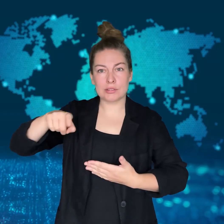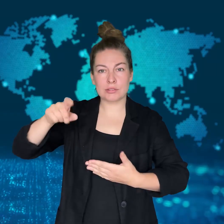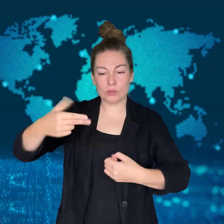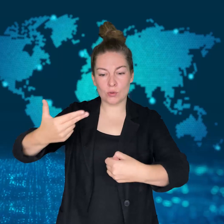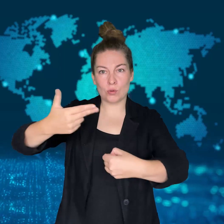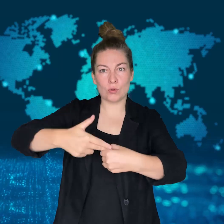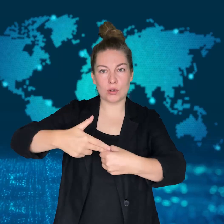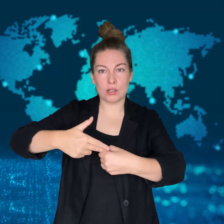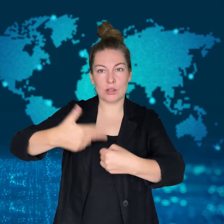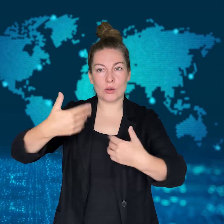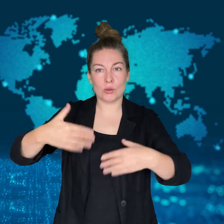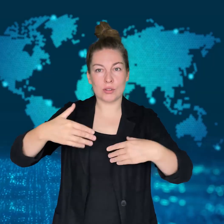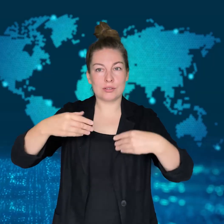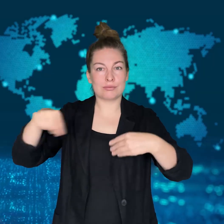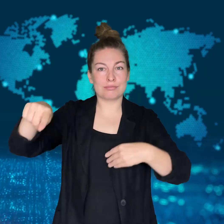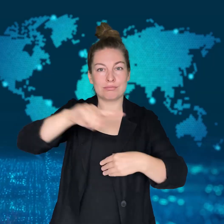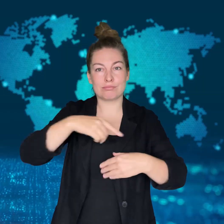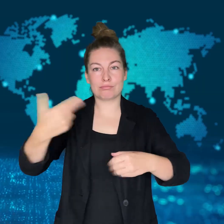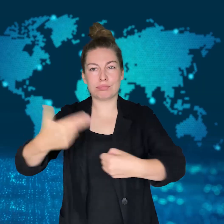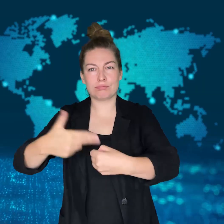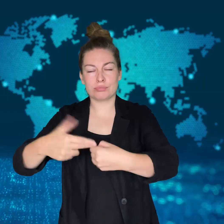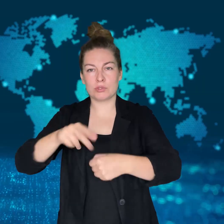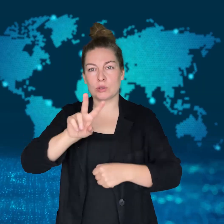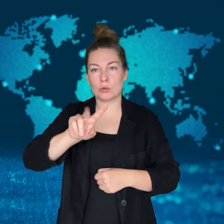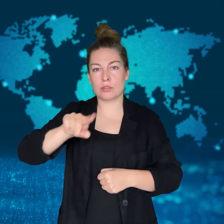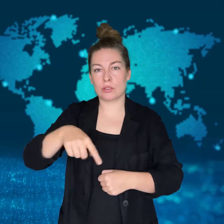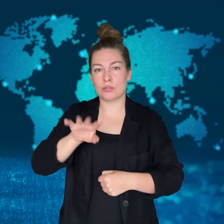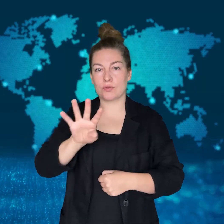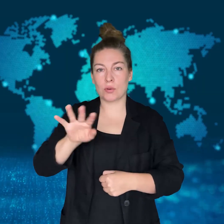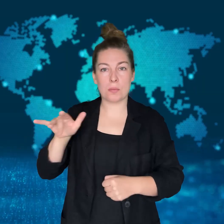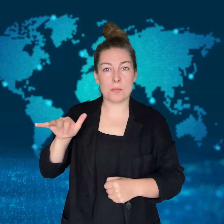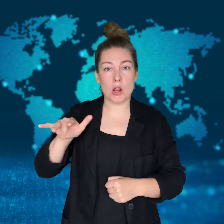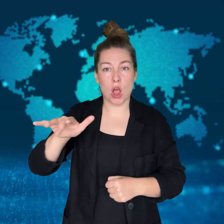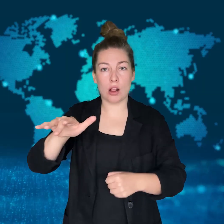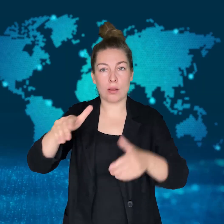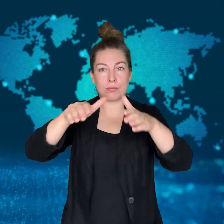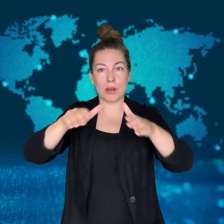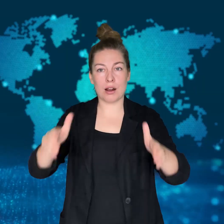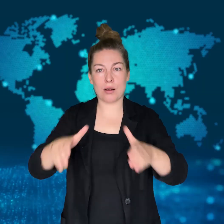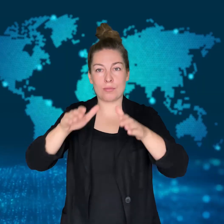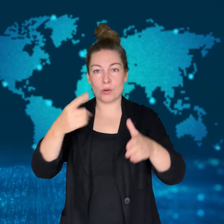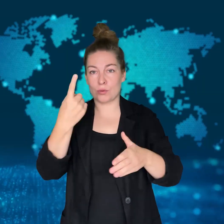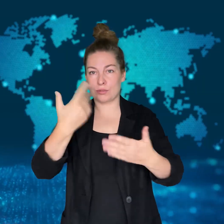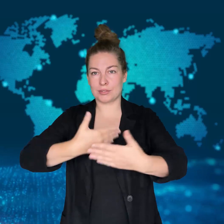Saudi Arabia, a member of OPEC,